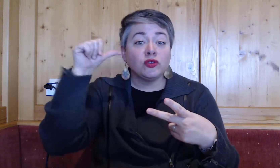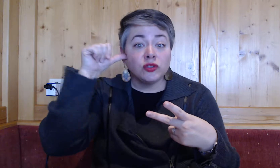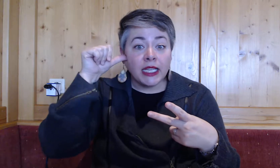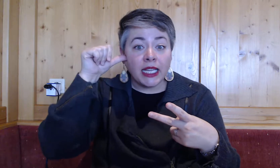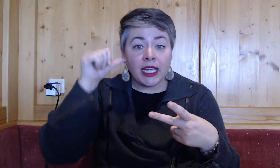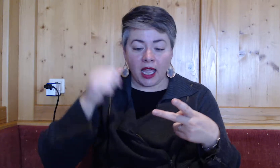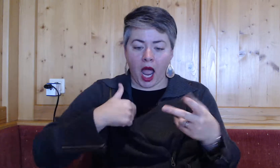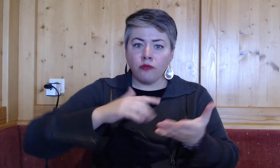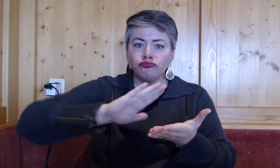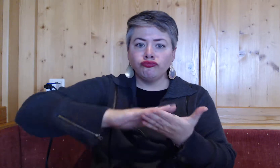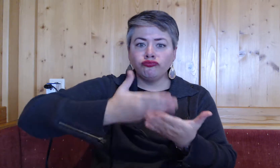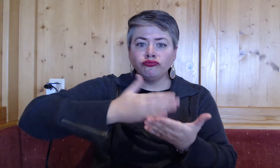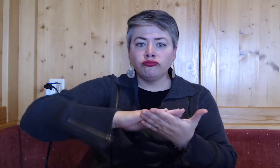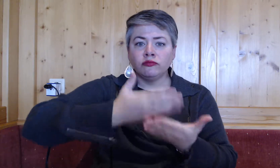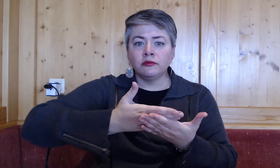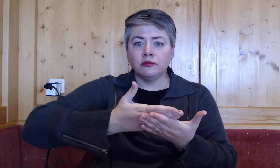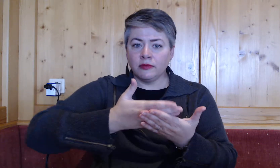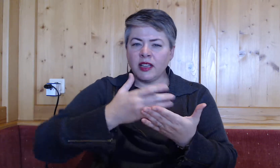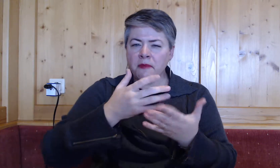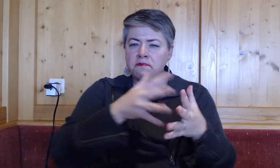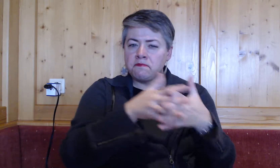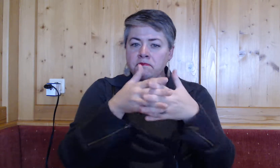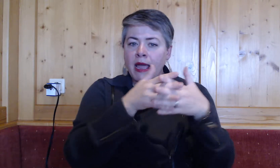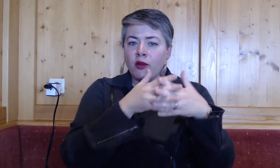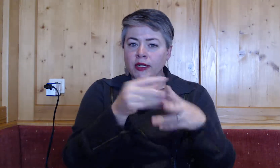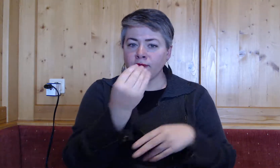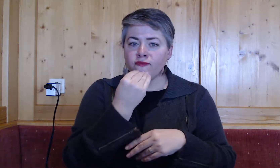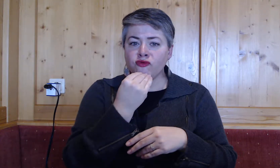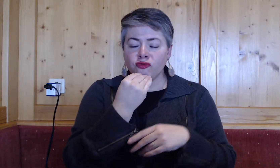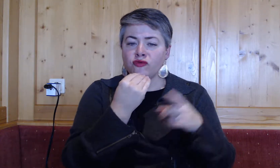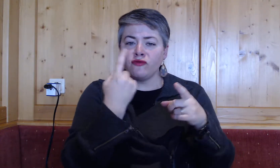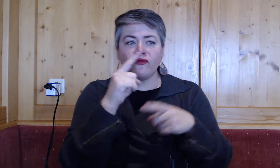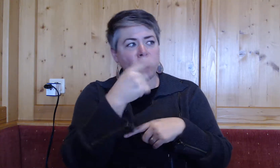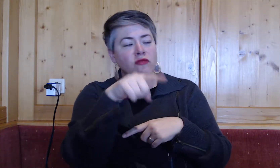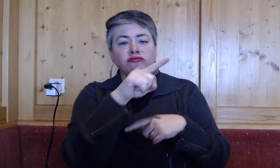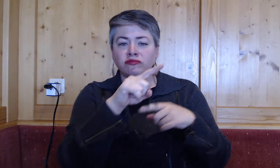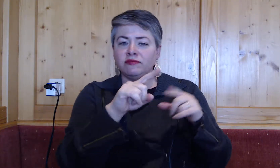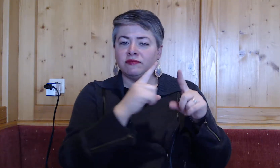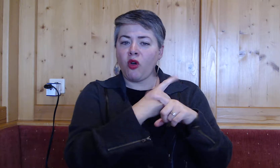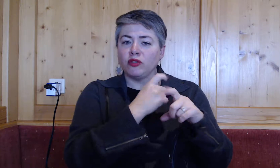Yesterday, I cooked American food for my Austrian